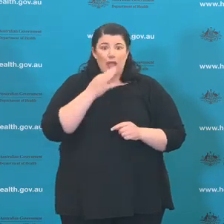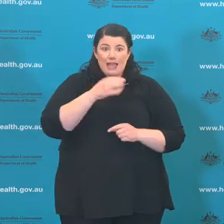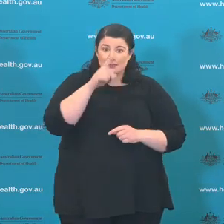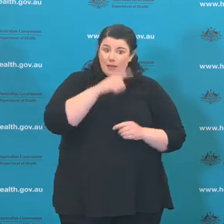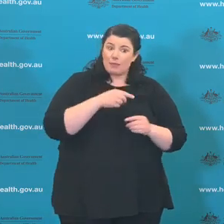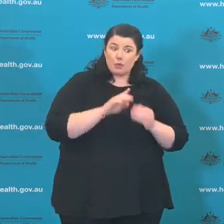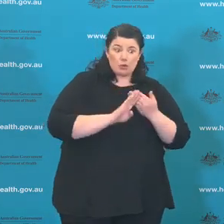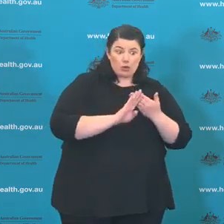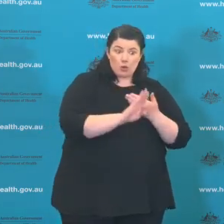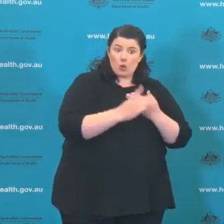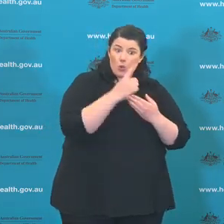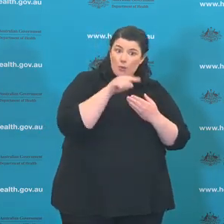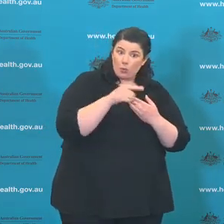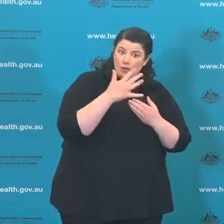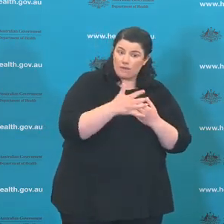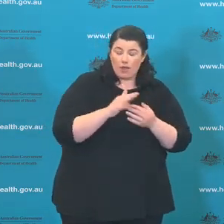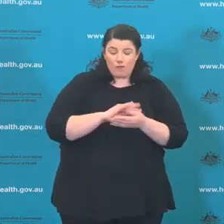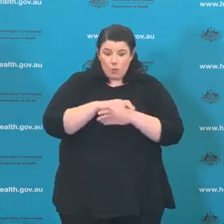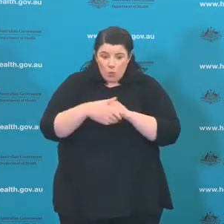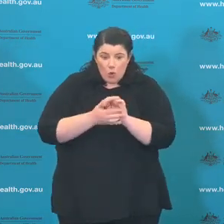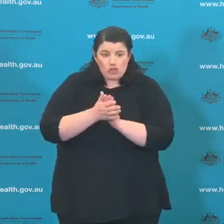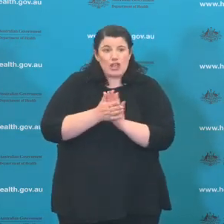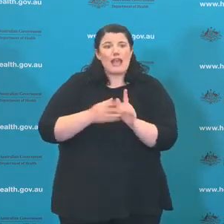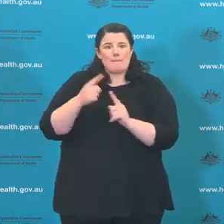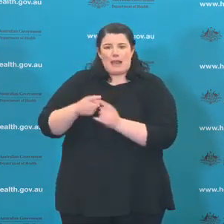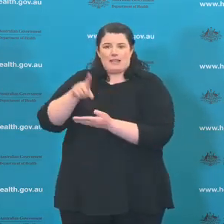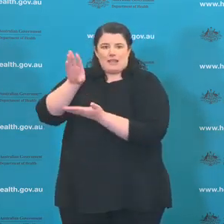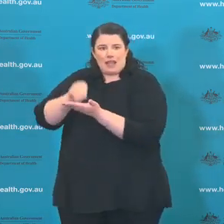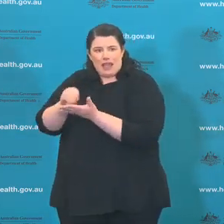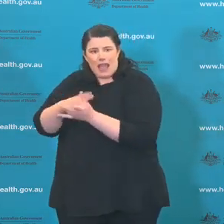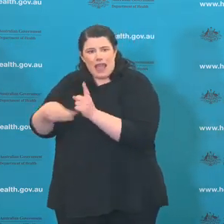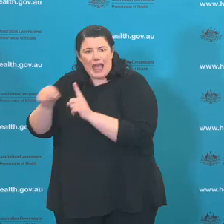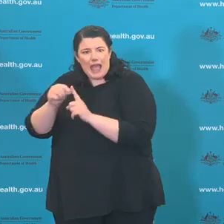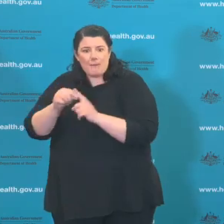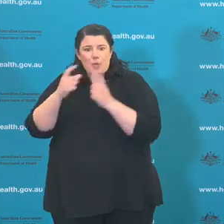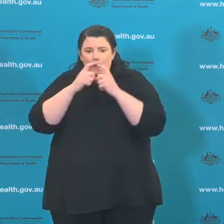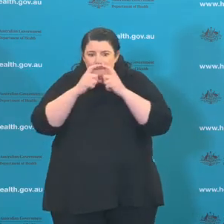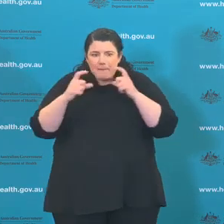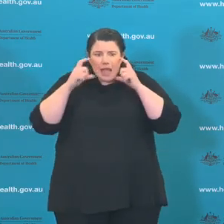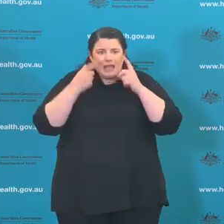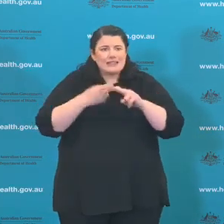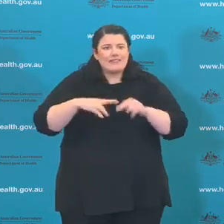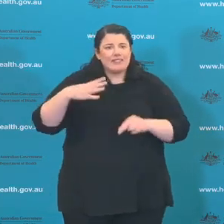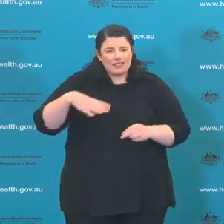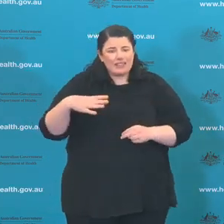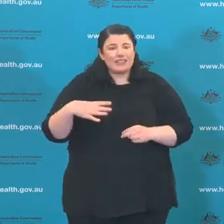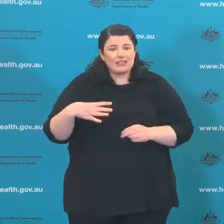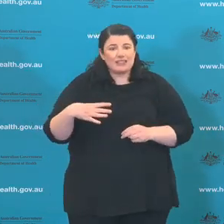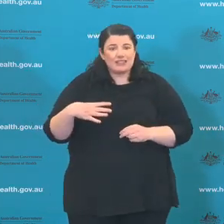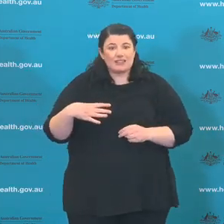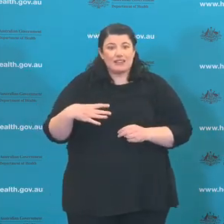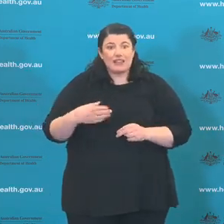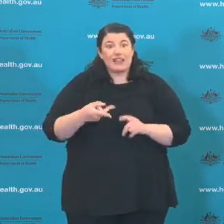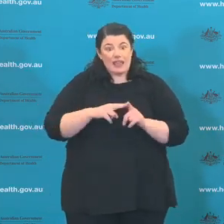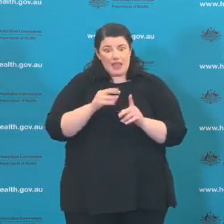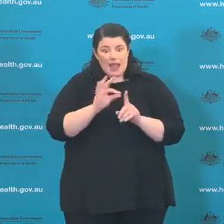containment structures we put in place. As it continues to be upgraded we'll see it's performance improve.